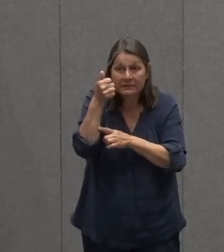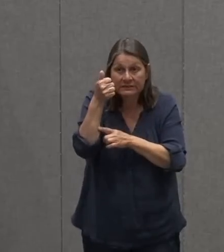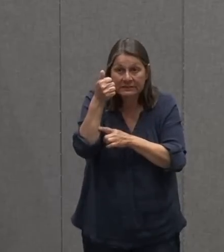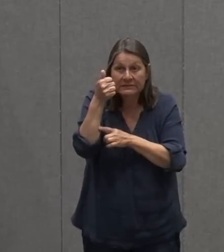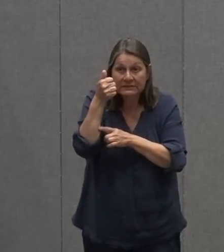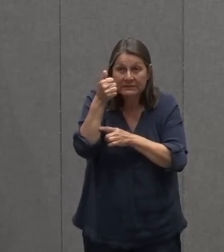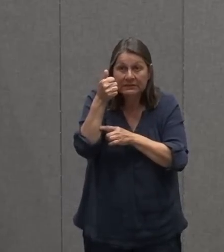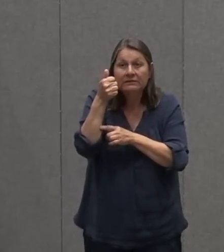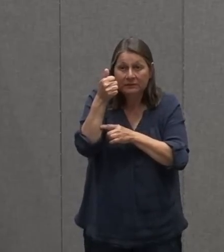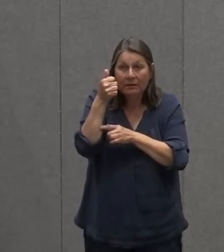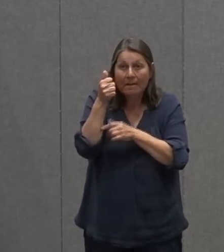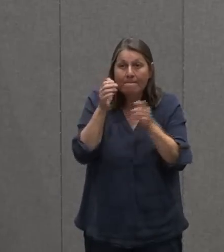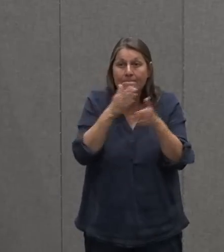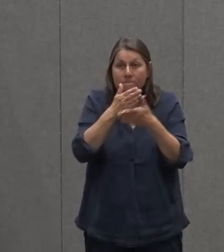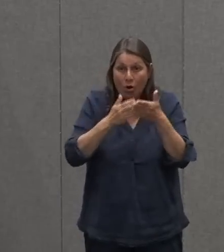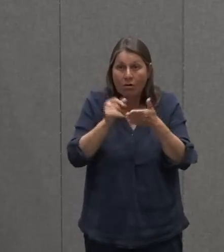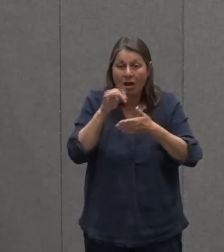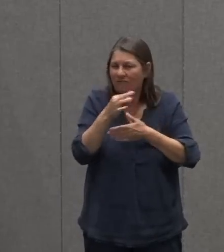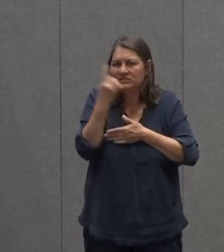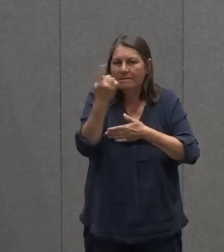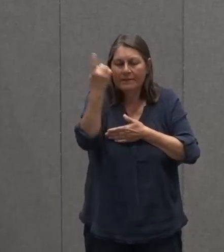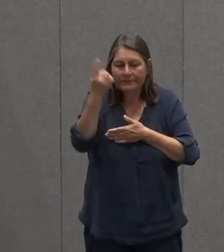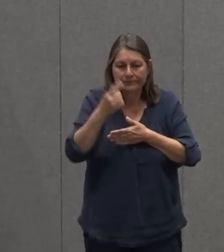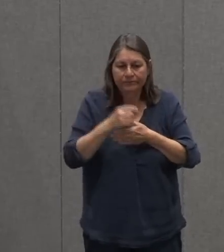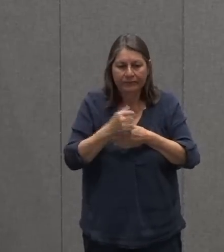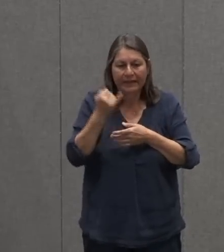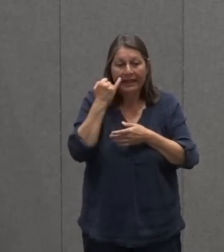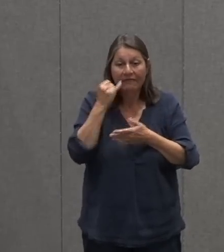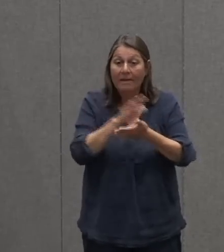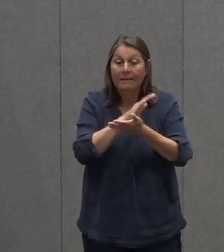maybe tearing the piece of paper over and over and over